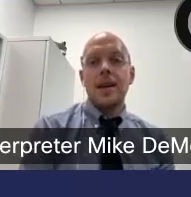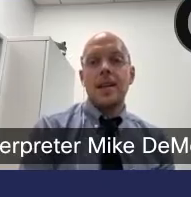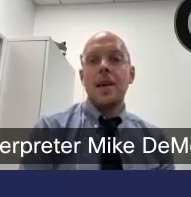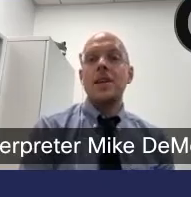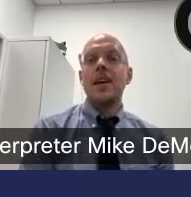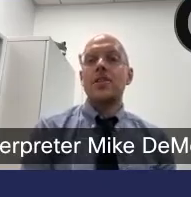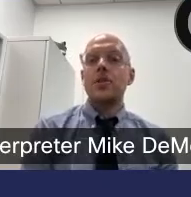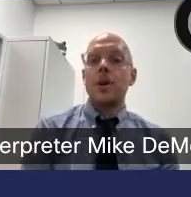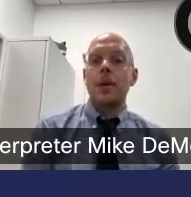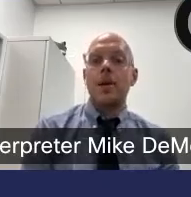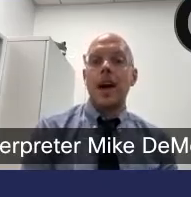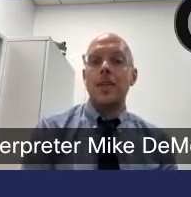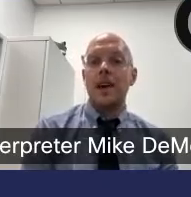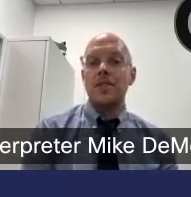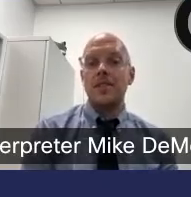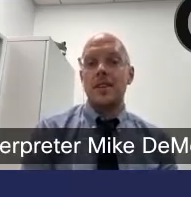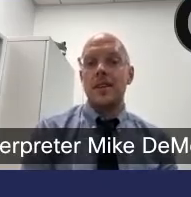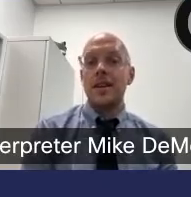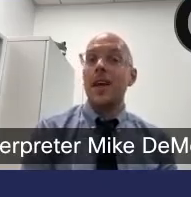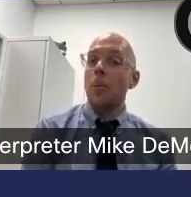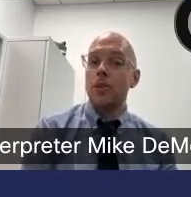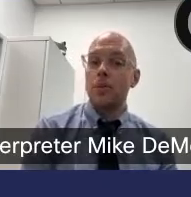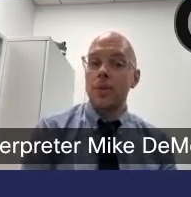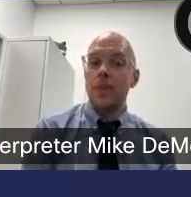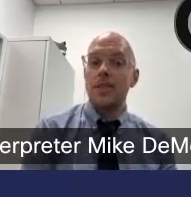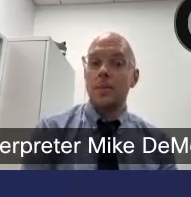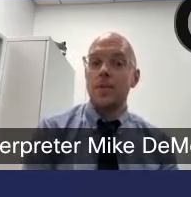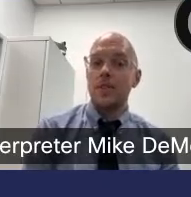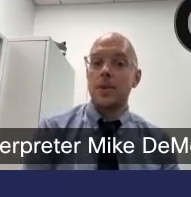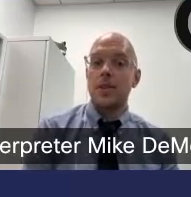Let me tell you about how the FCC can help you in these types of situations.